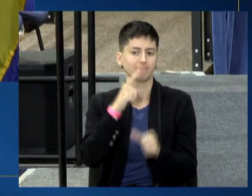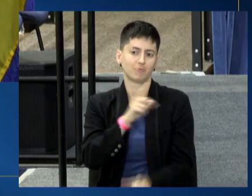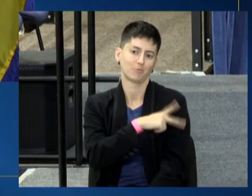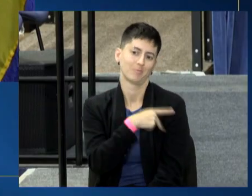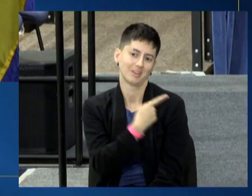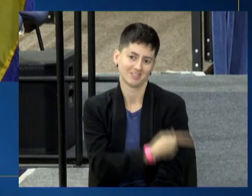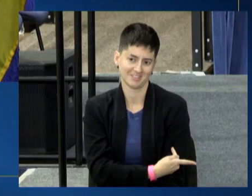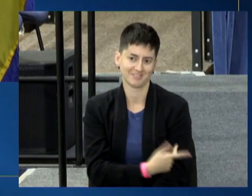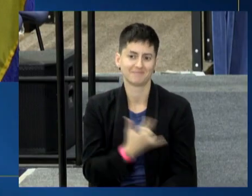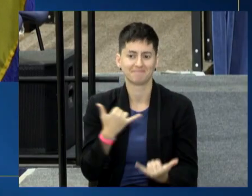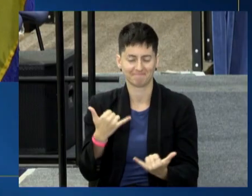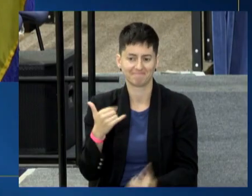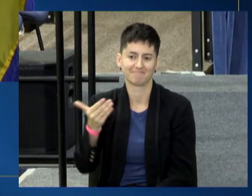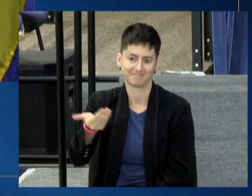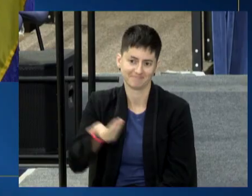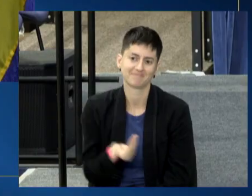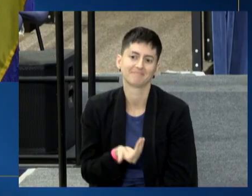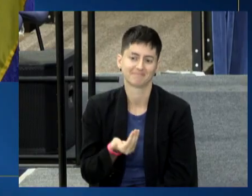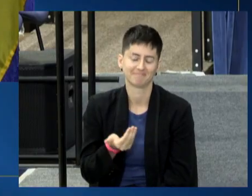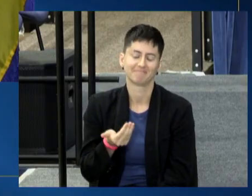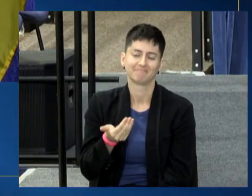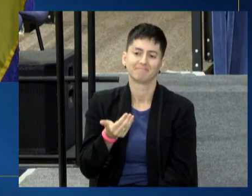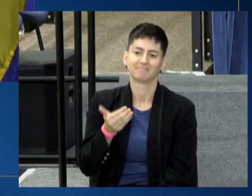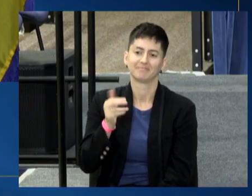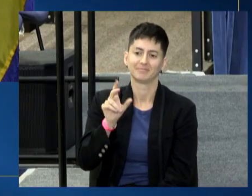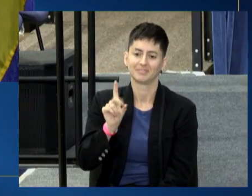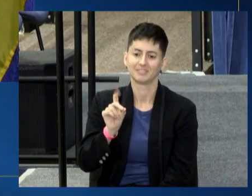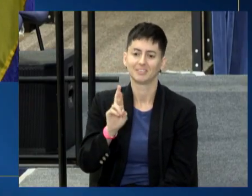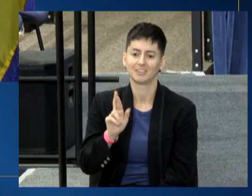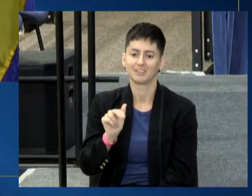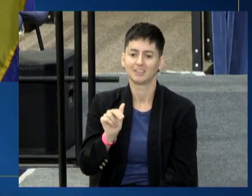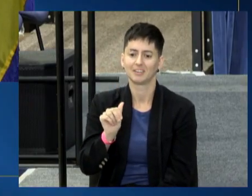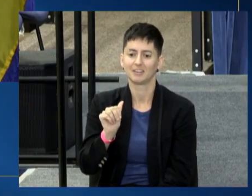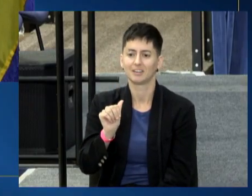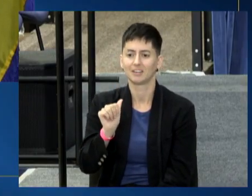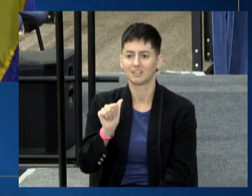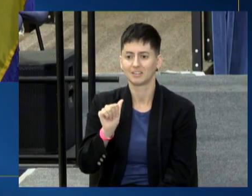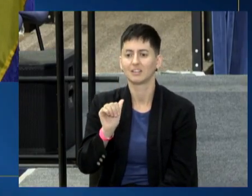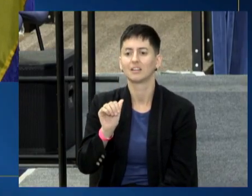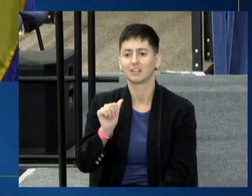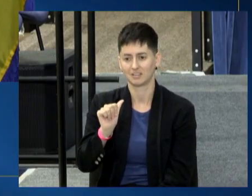Cancer Innovation and Public Health in the White House, Office of Science and Technology Policy,